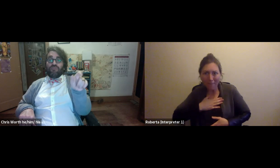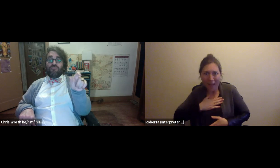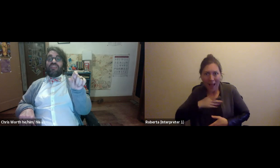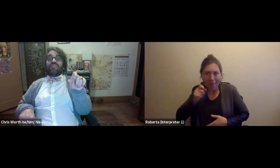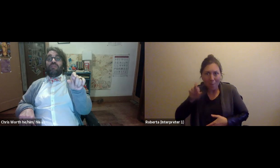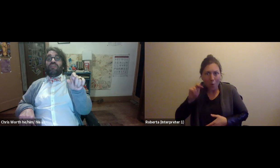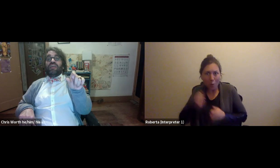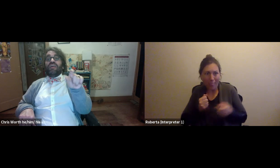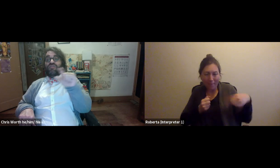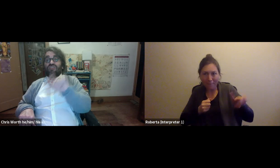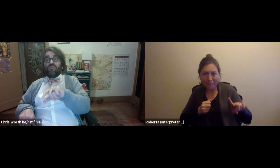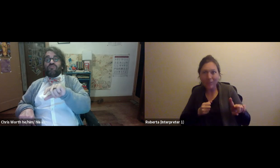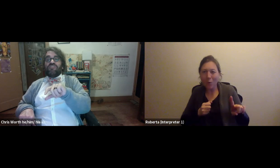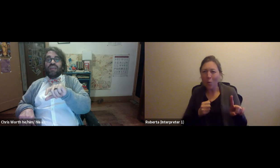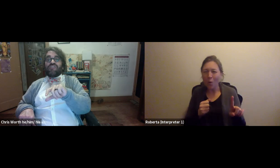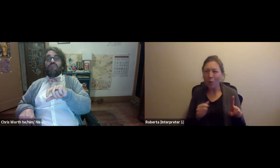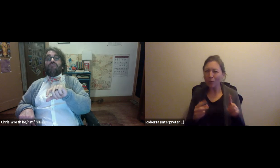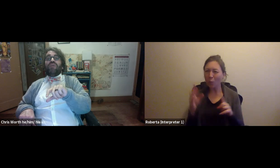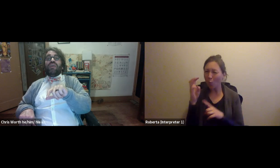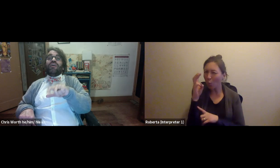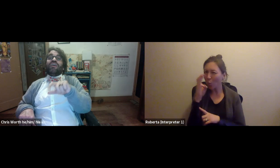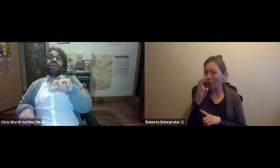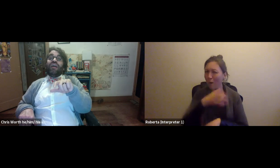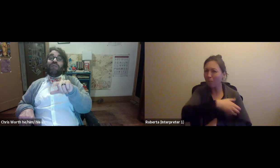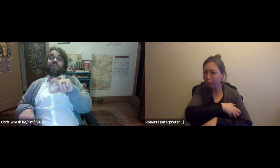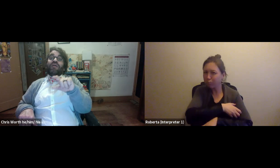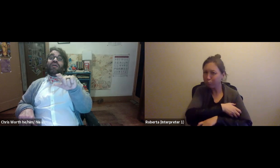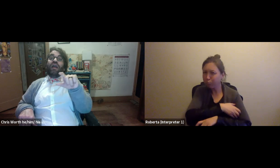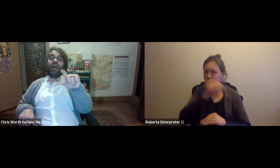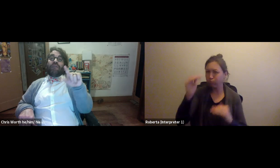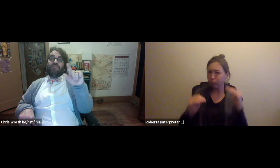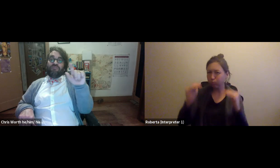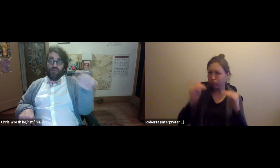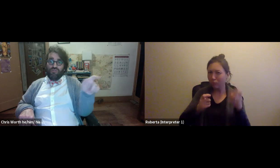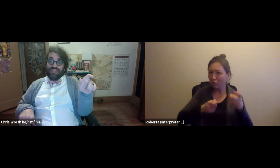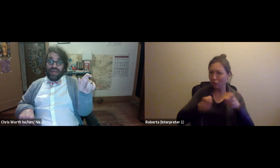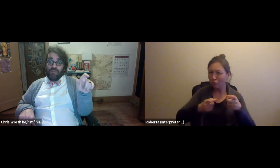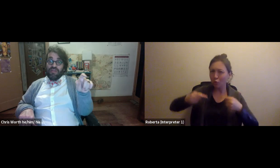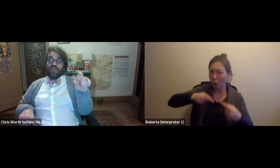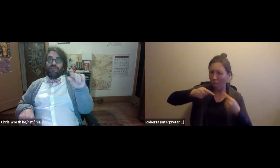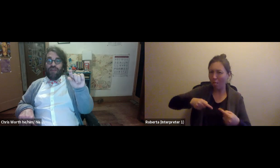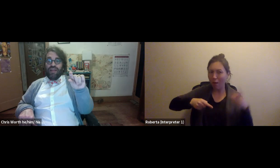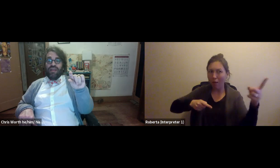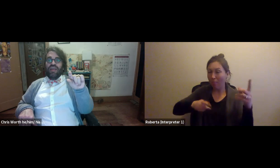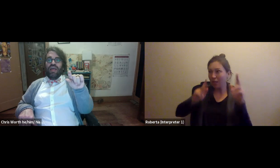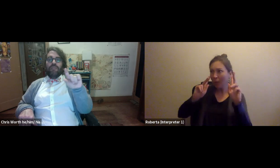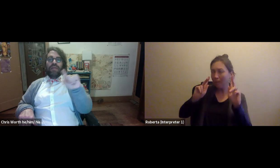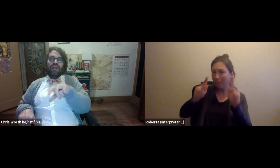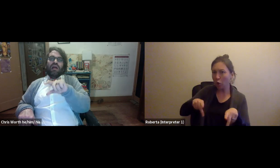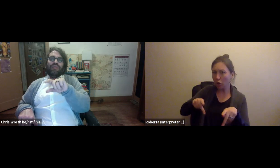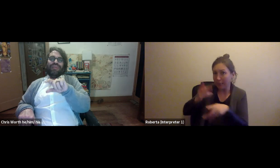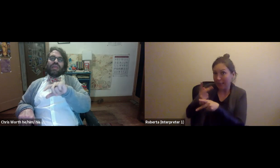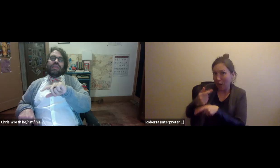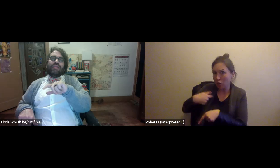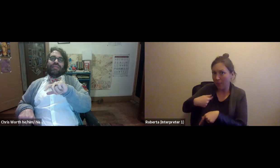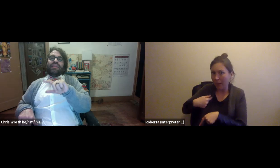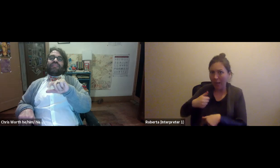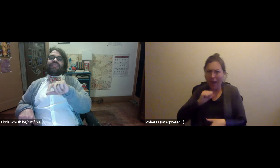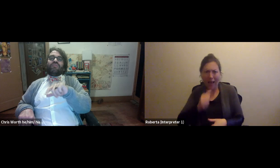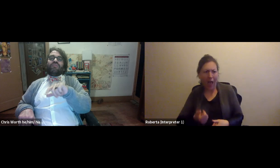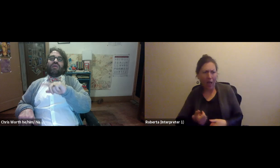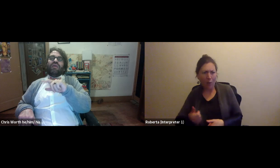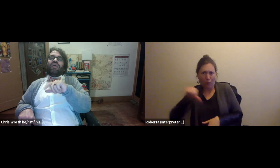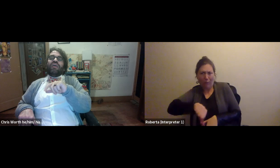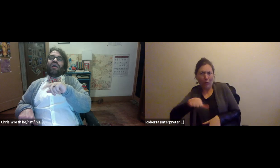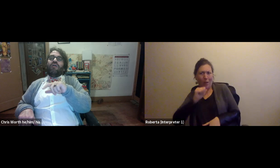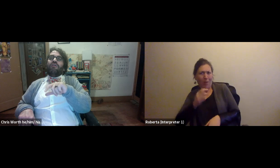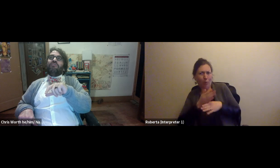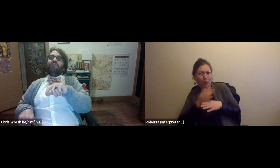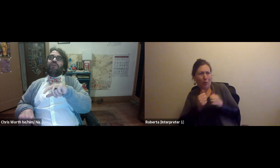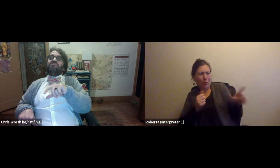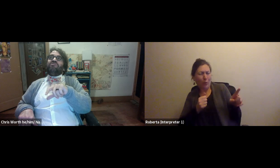with a disability. This person takes care of me. I refused them. They didn't necessarily want to,